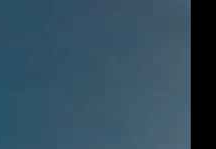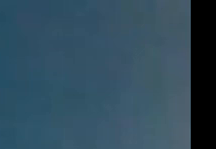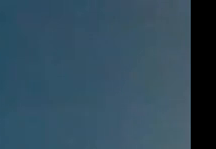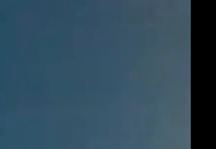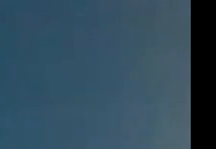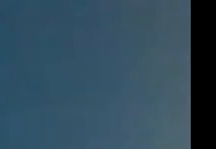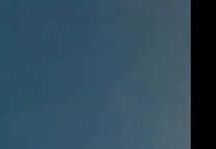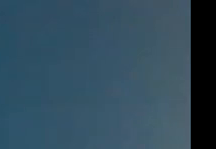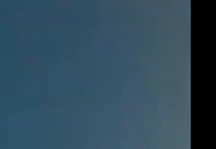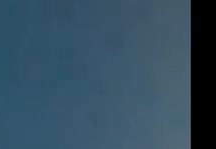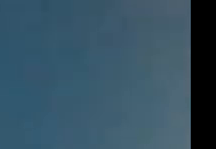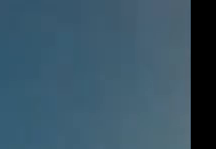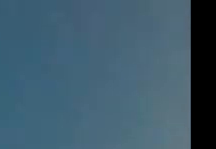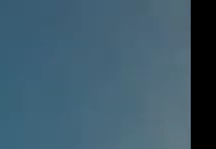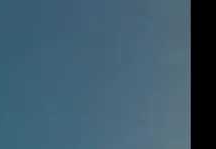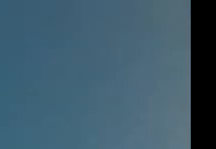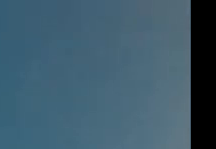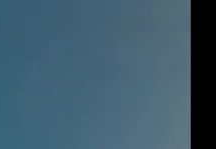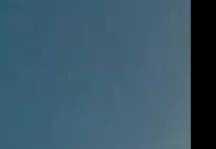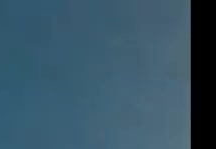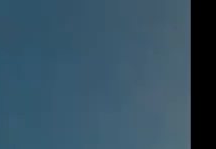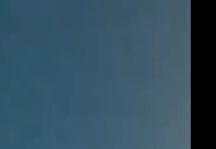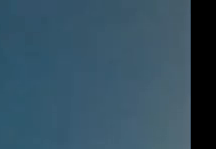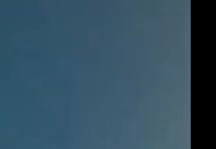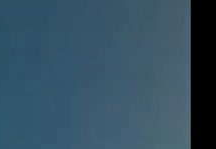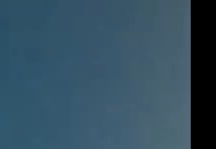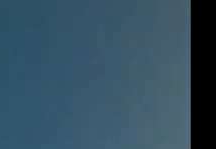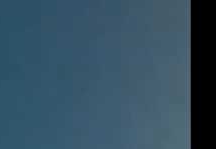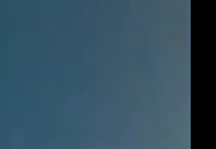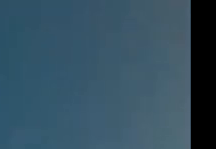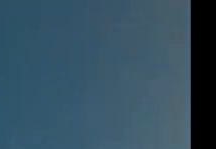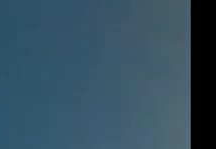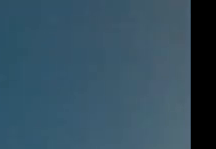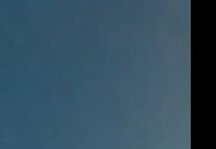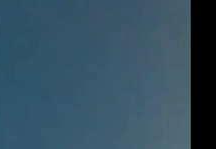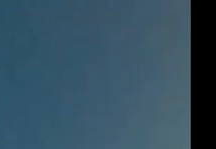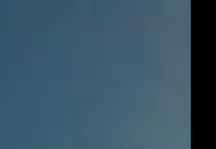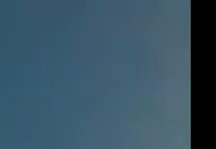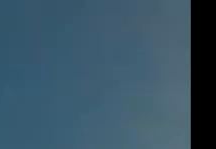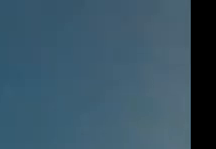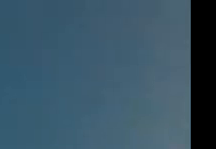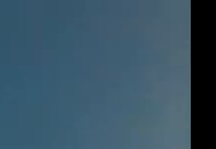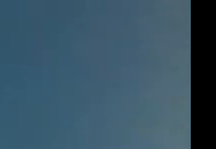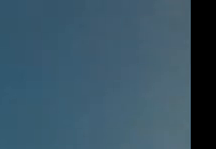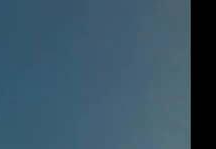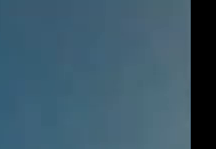It's a session that I designed to speak to this issue that you've just raised and that is: